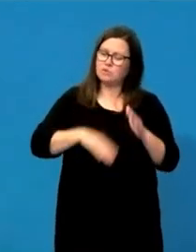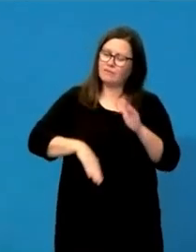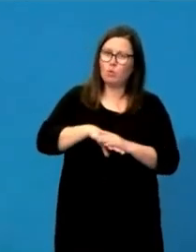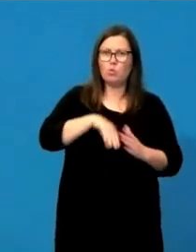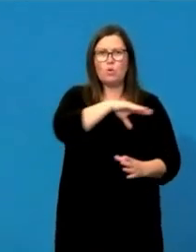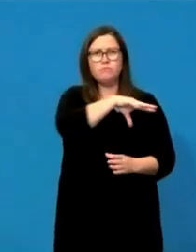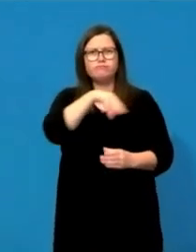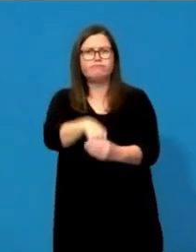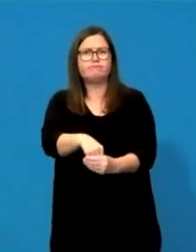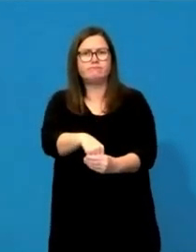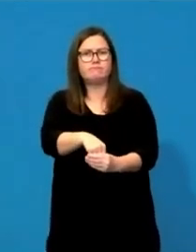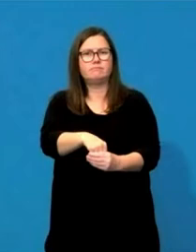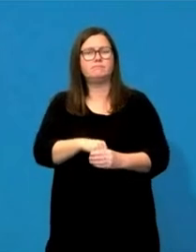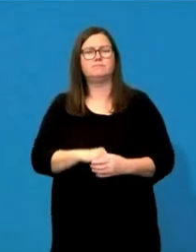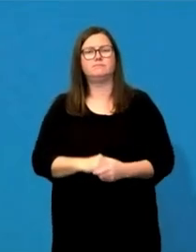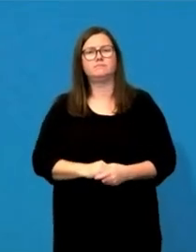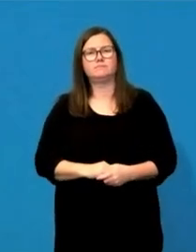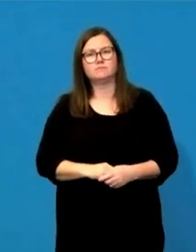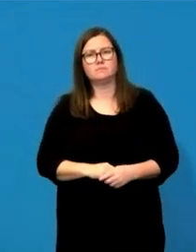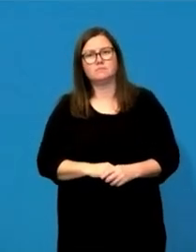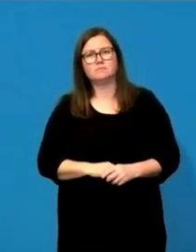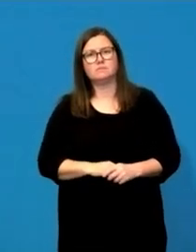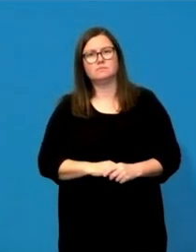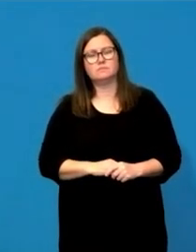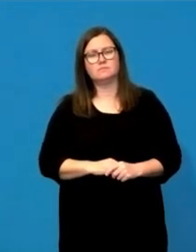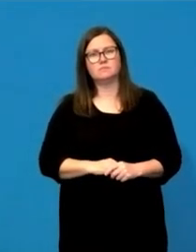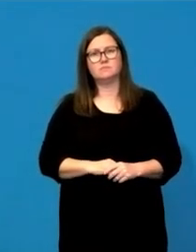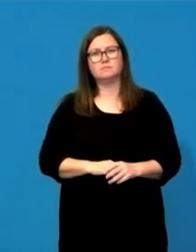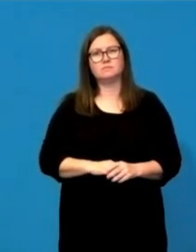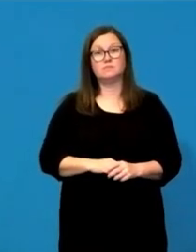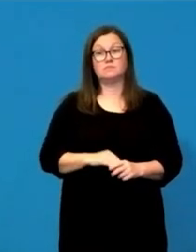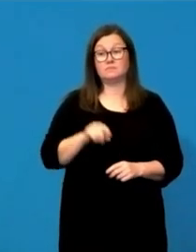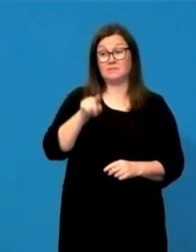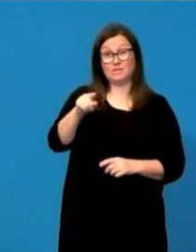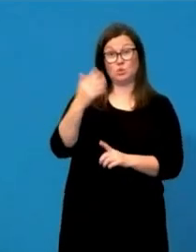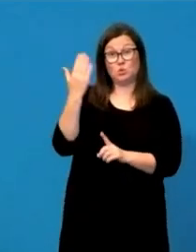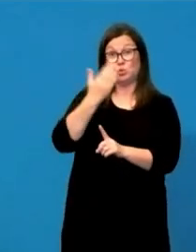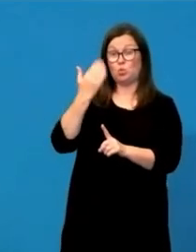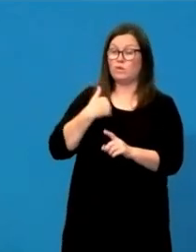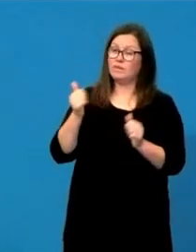Well, with the school, I've given them the reports of my oldest son's autism.